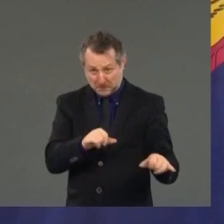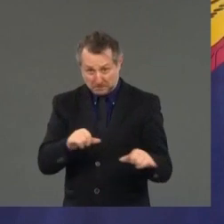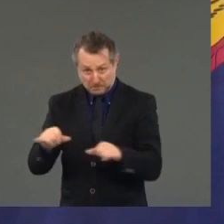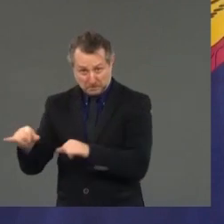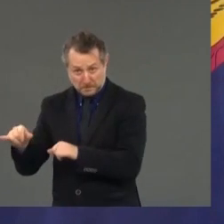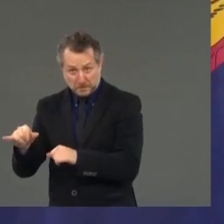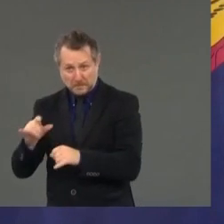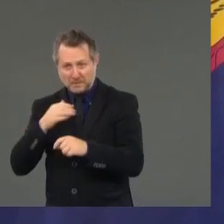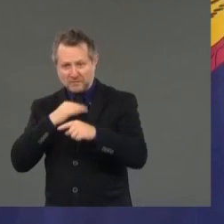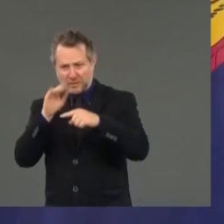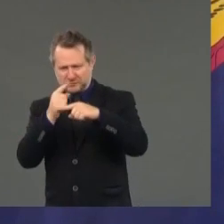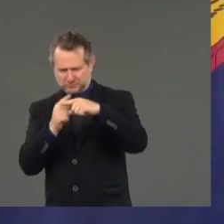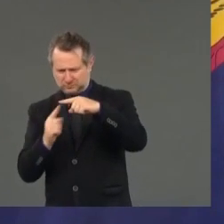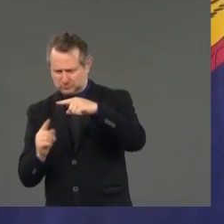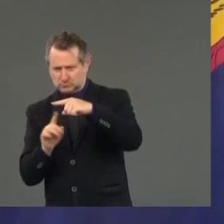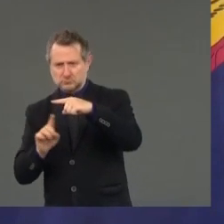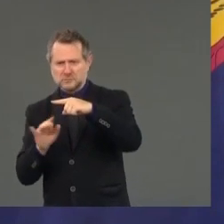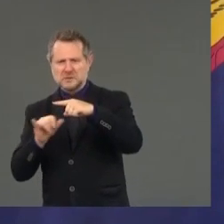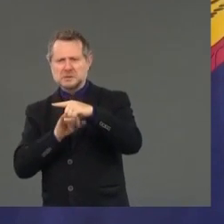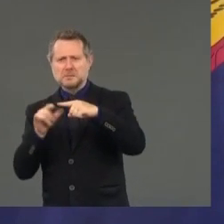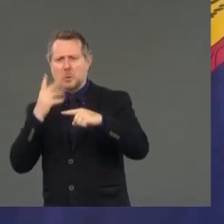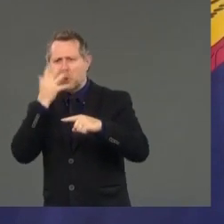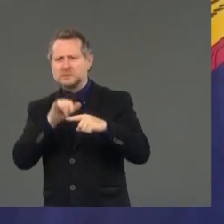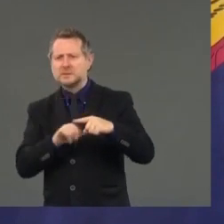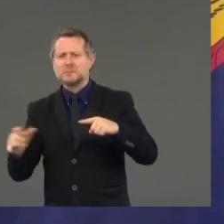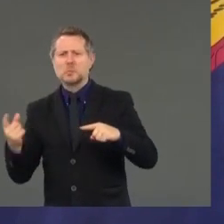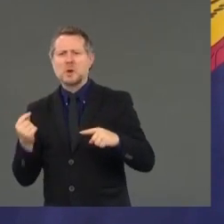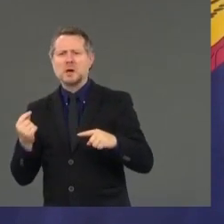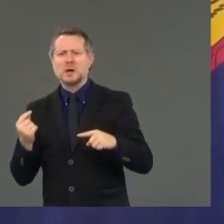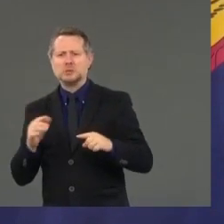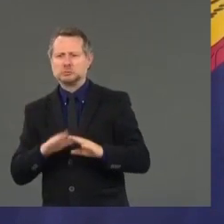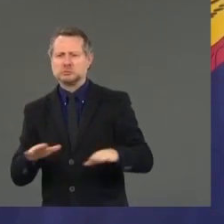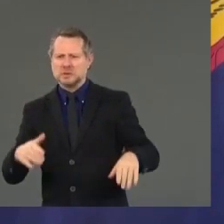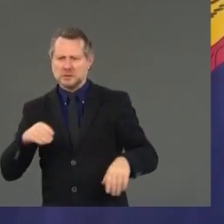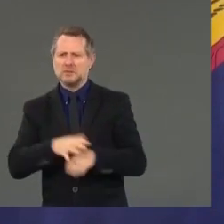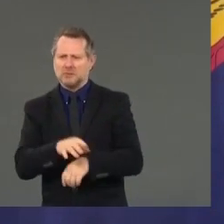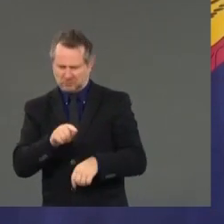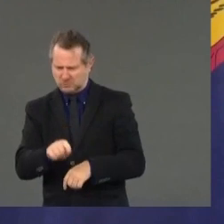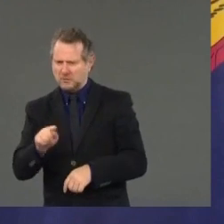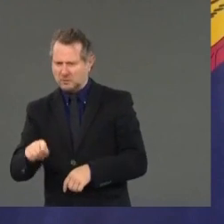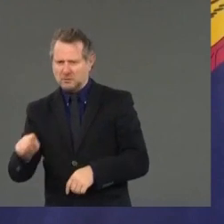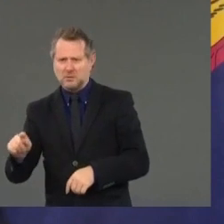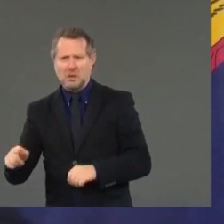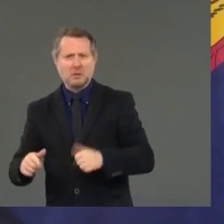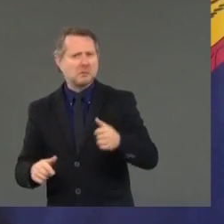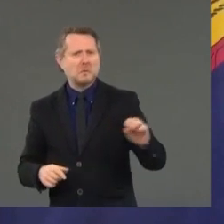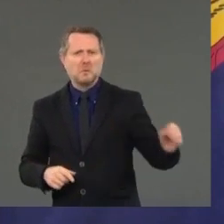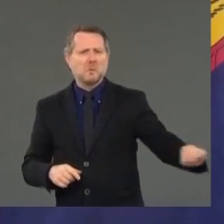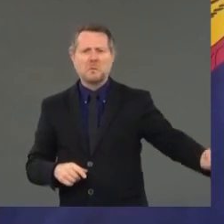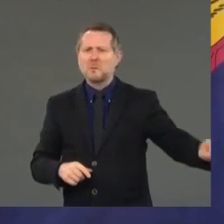CHILDREN? IS THERE SOMETHING IN THEIR DNA CODE? IS THERE SOME COMMON DENOMINATOR